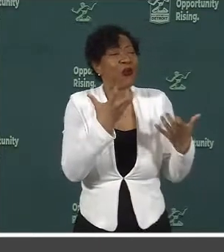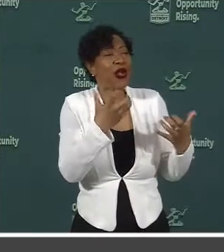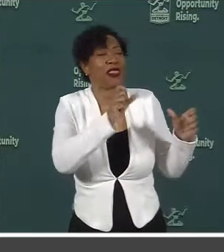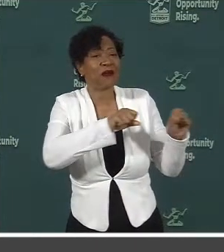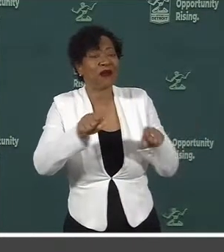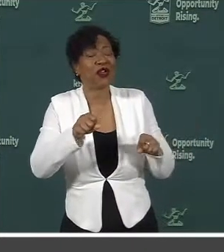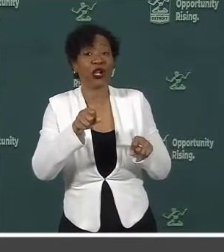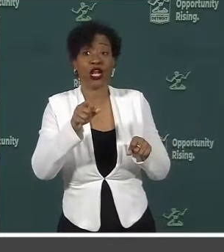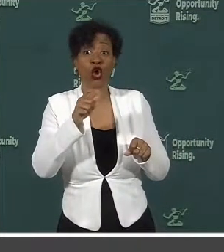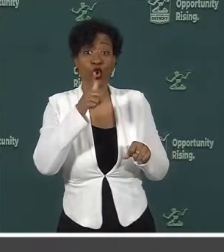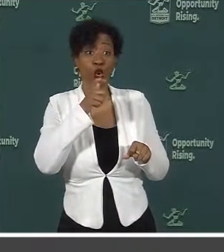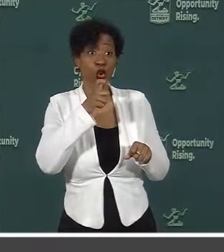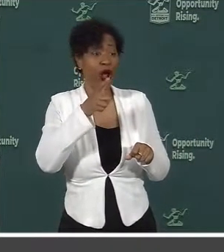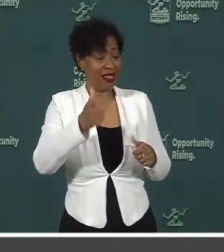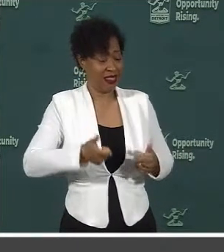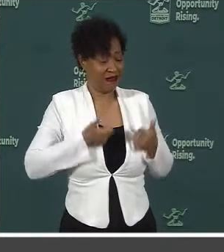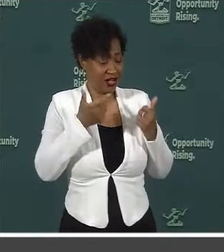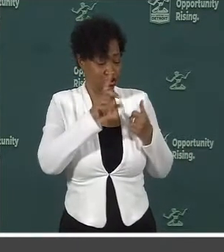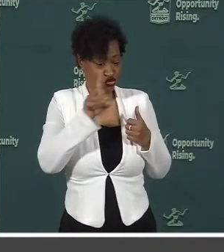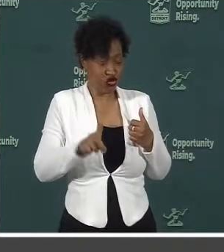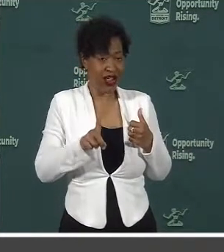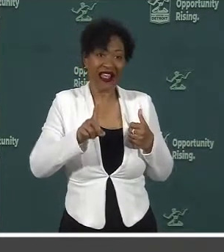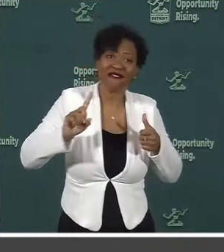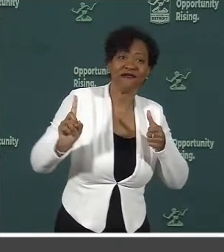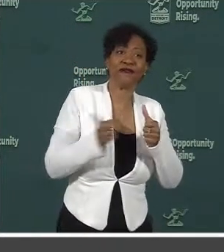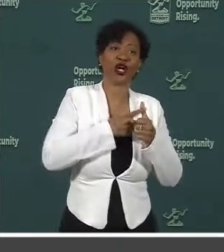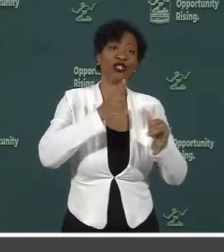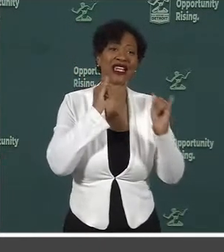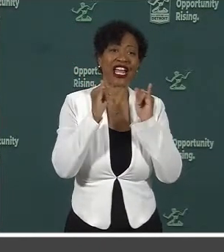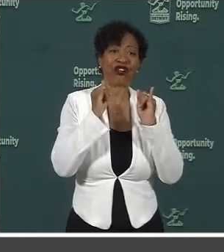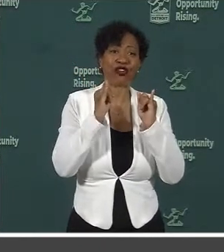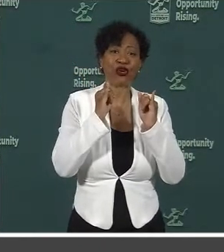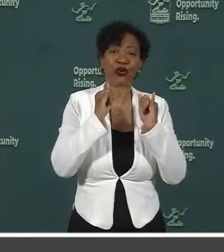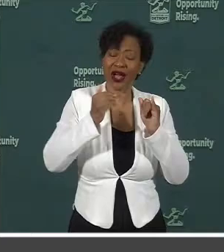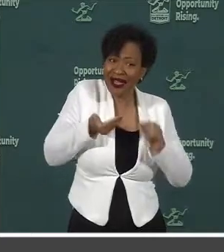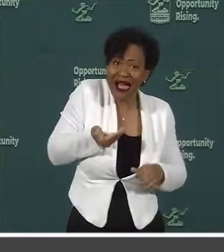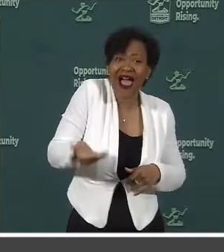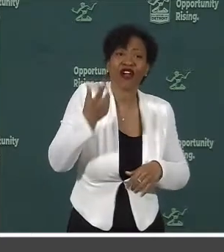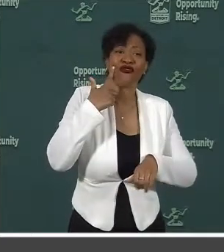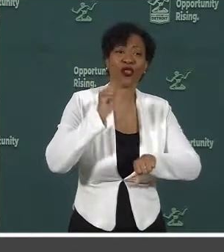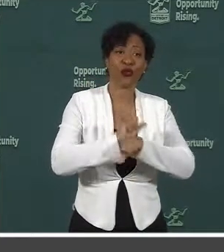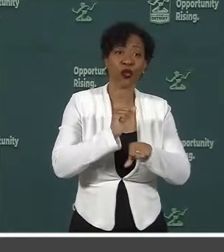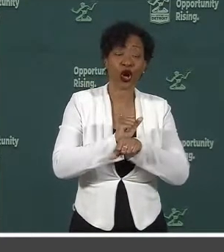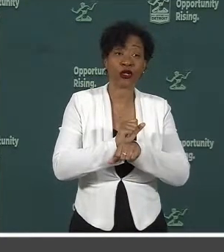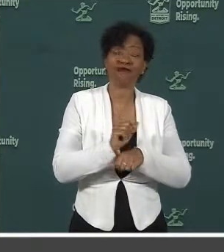INTERVIEW AND SO WHEN THE JEEP PLANT CAME HERE AND WE BOUGHT THEM 200 ACRES OF LAND I SAID I